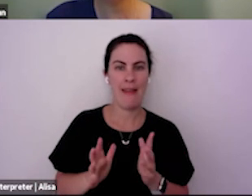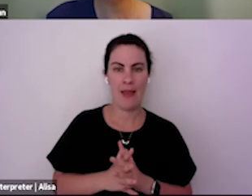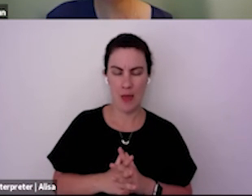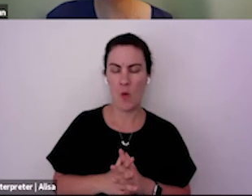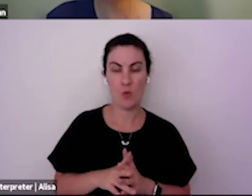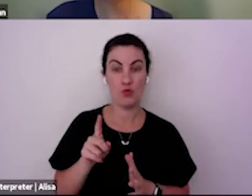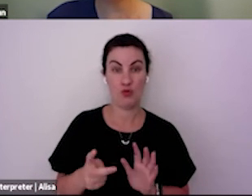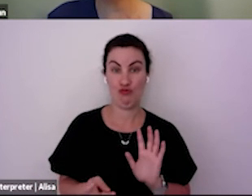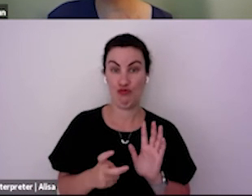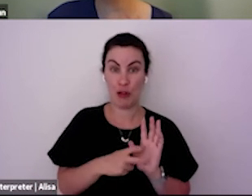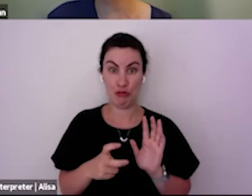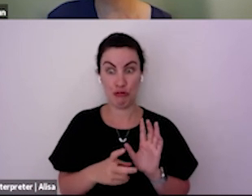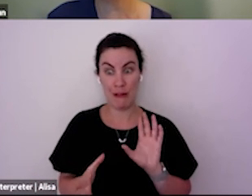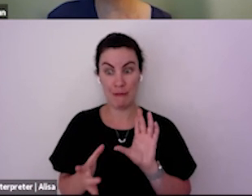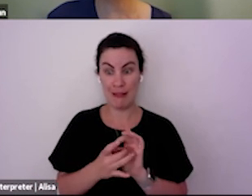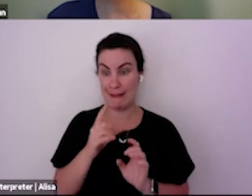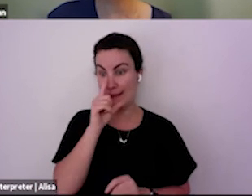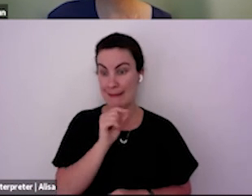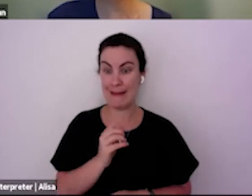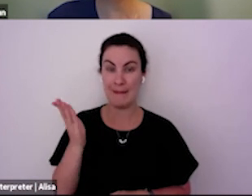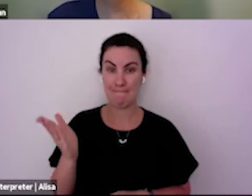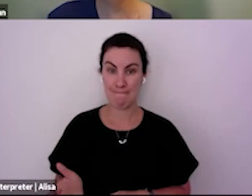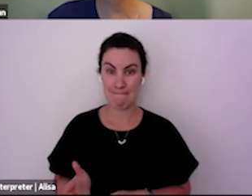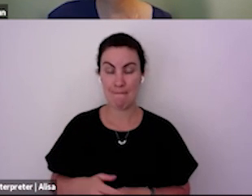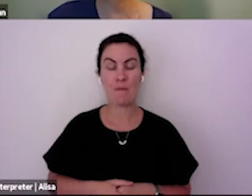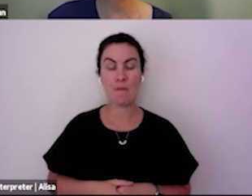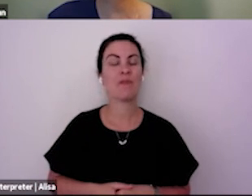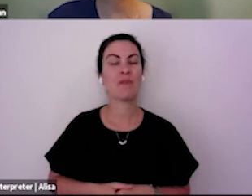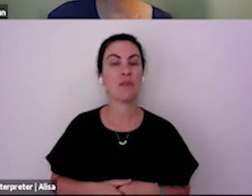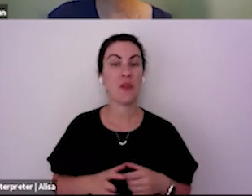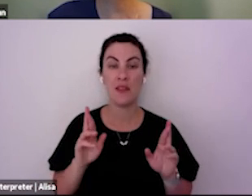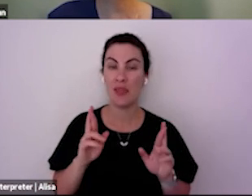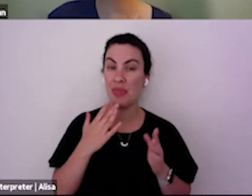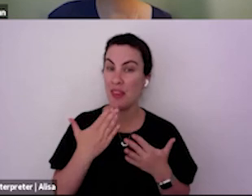Again, thank you for joining us. I hope you have a great week wherever you are.